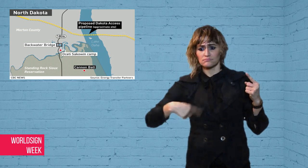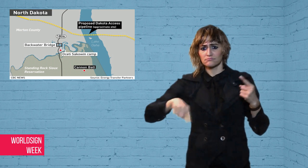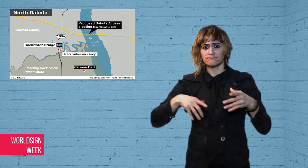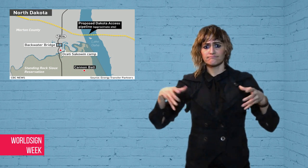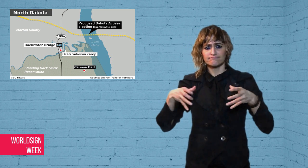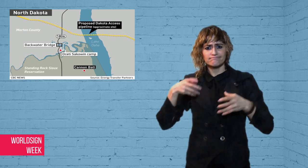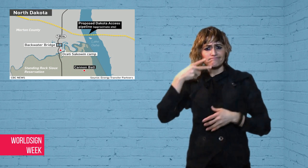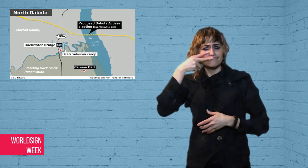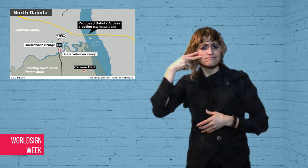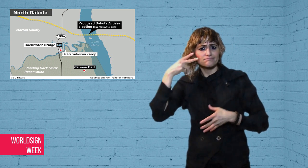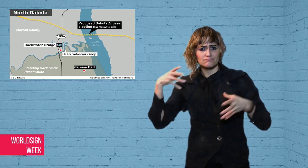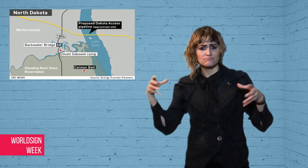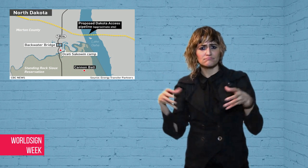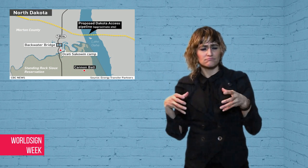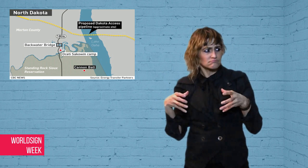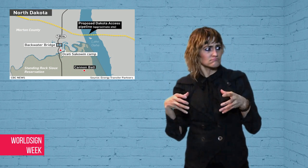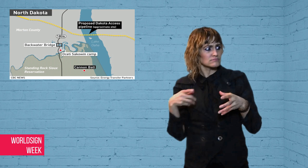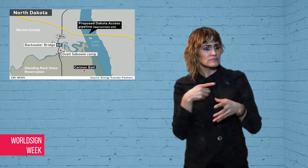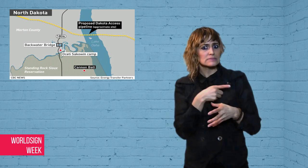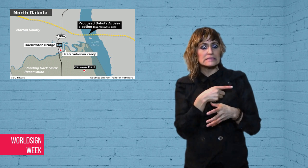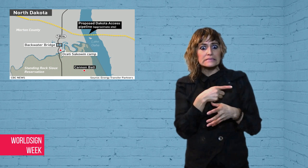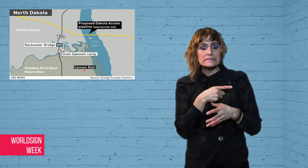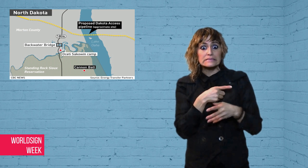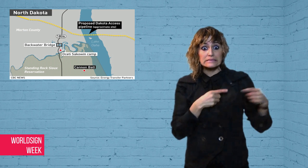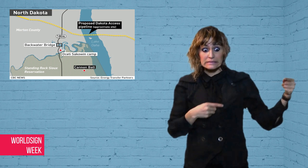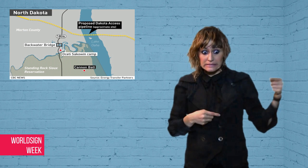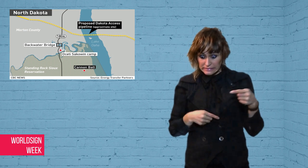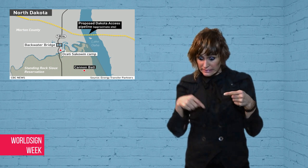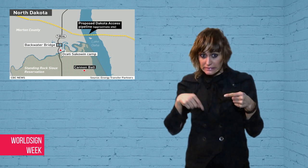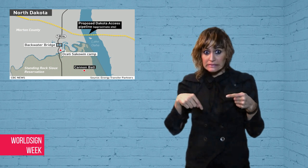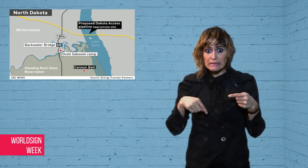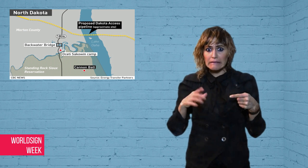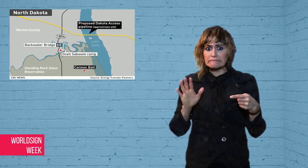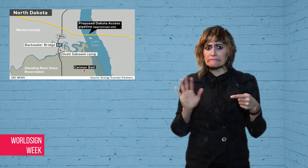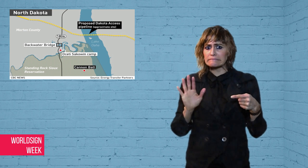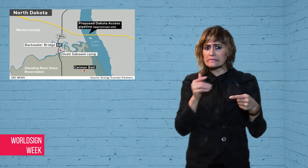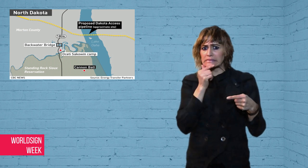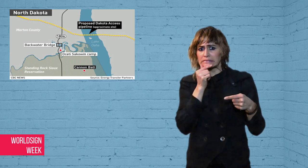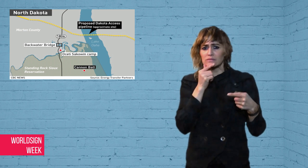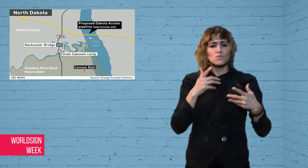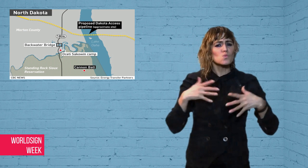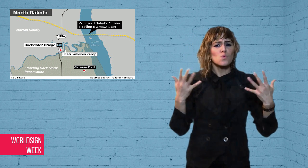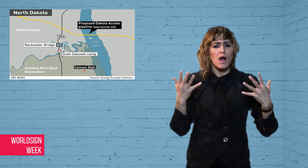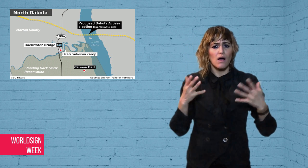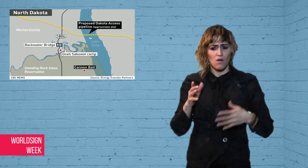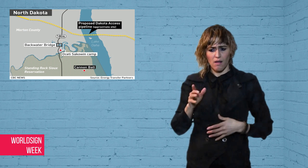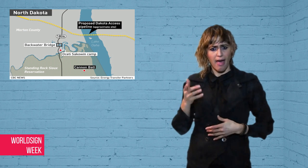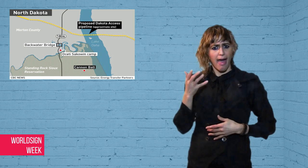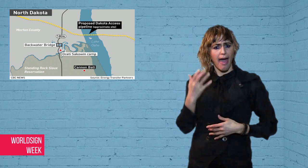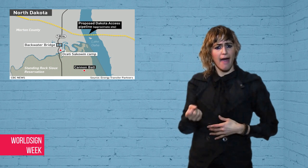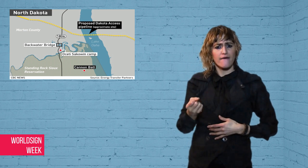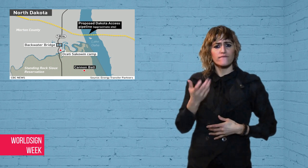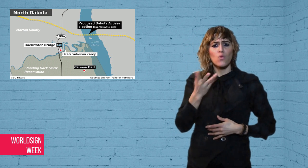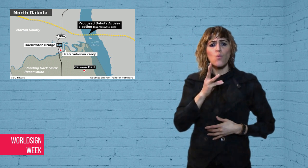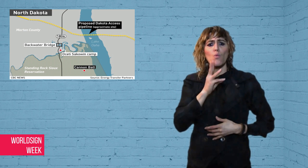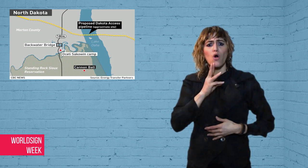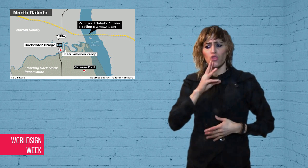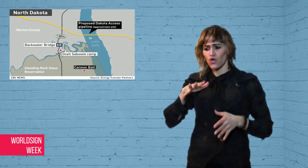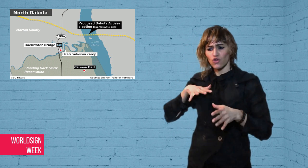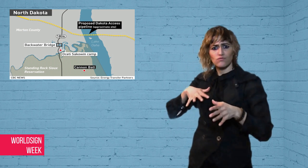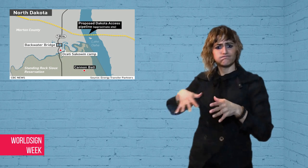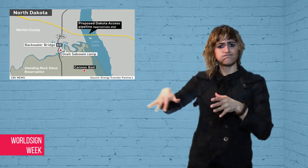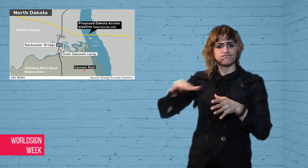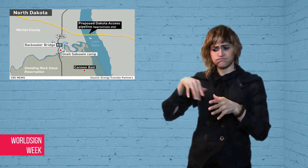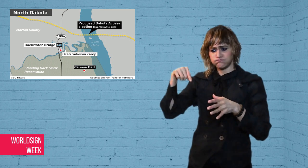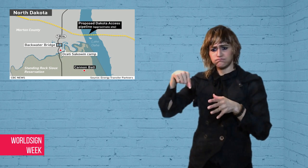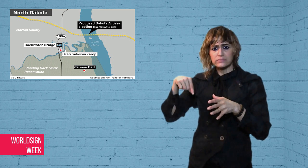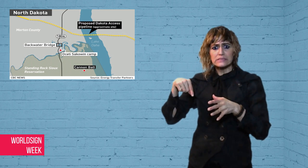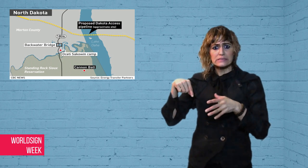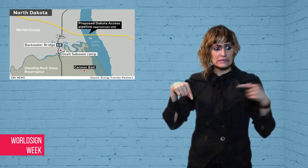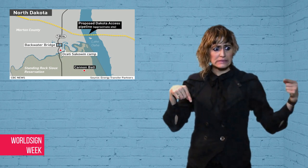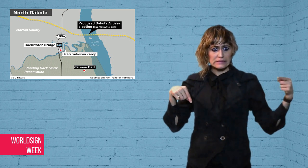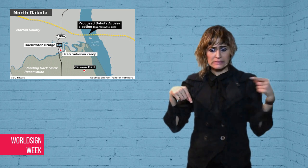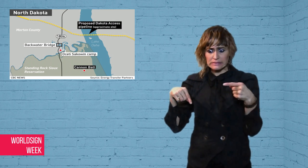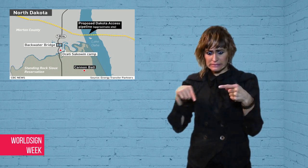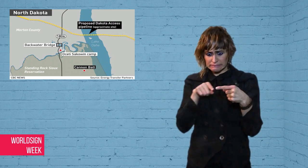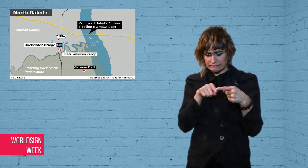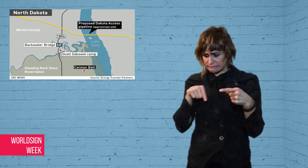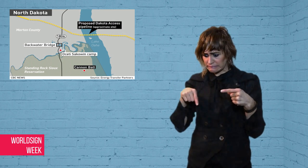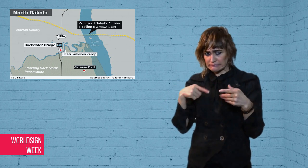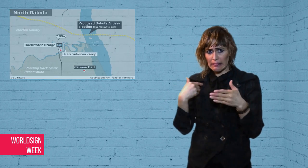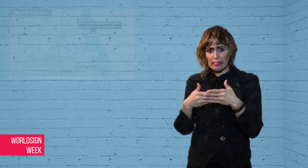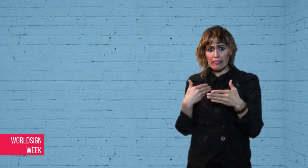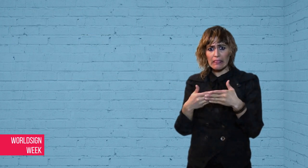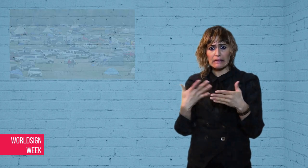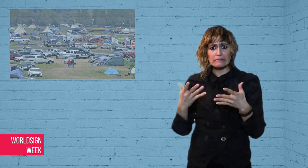when it reached Standing Rock, the native tribe